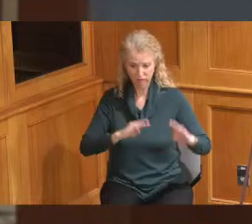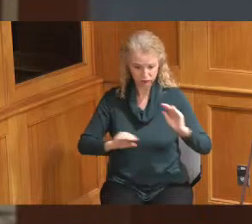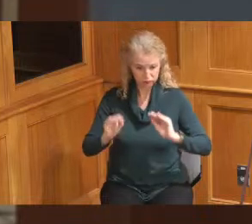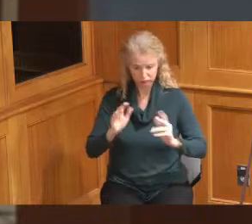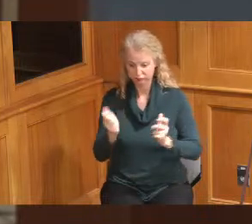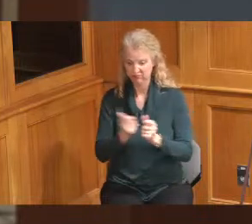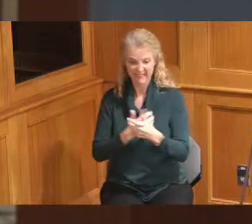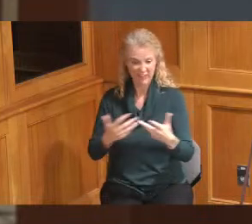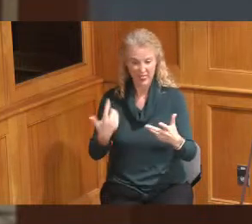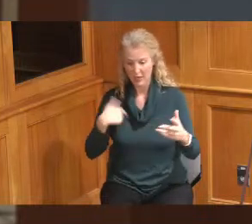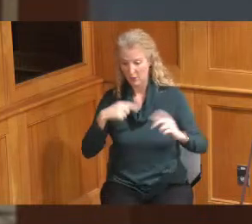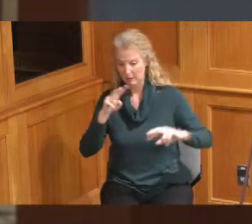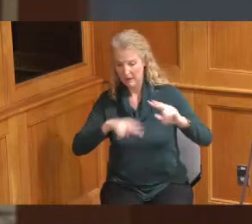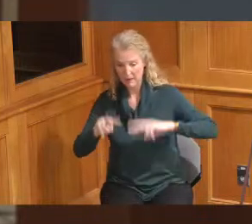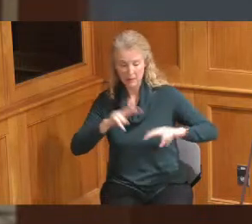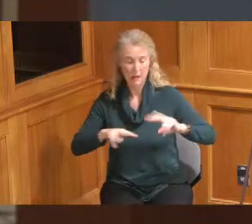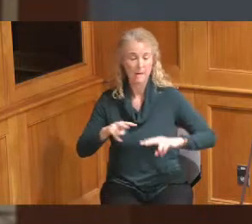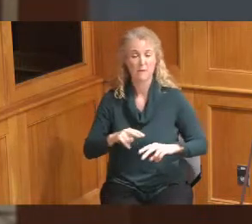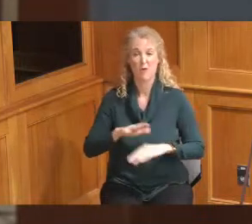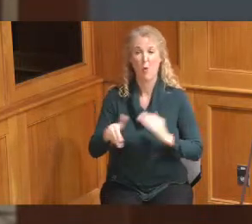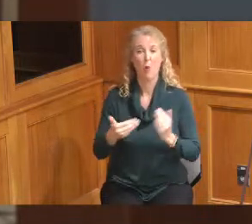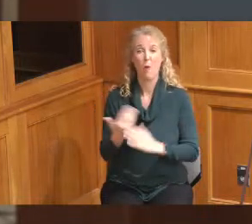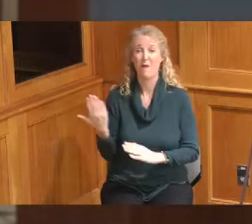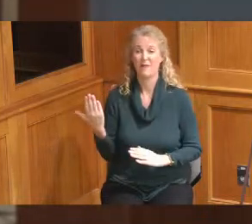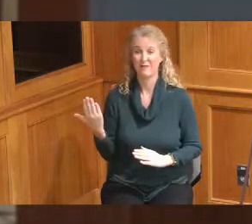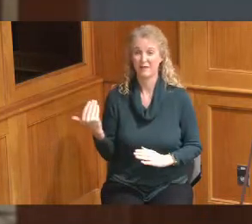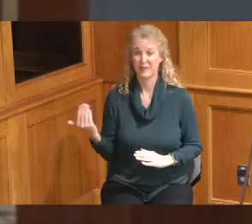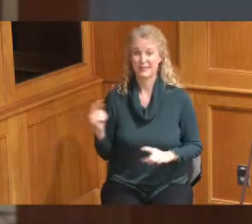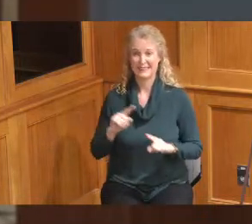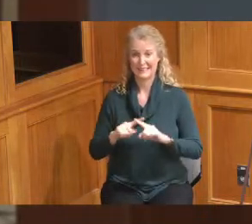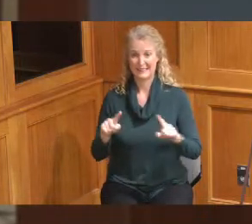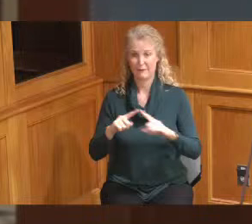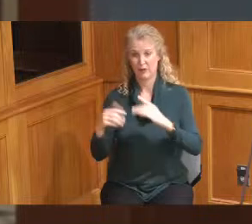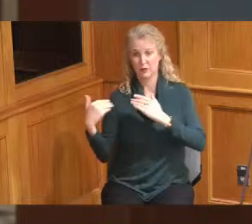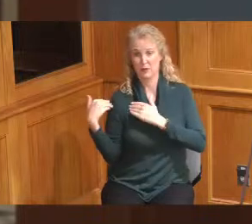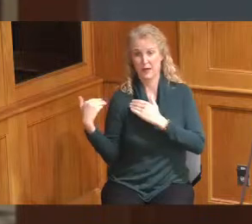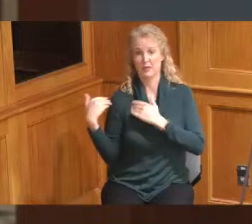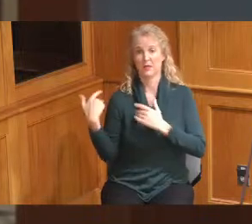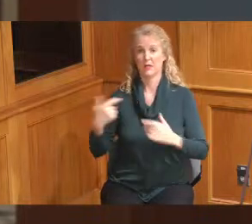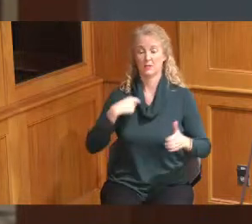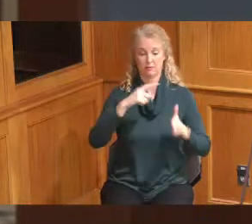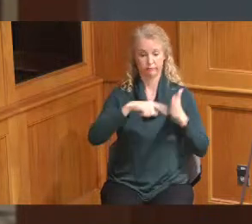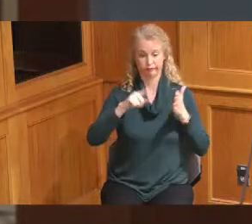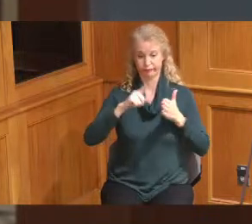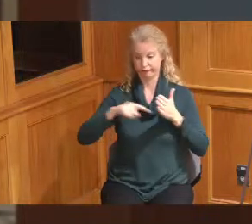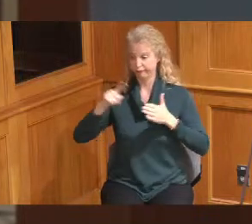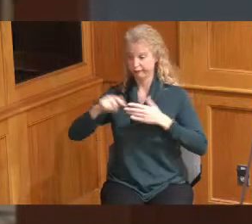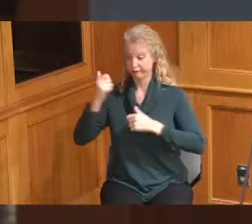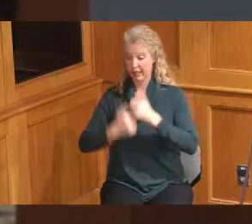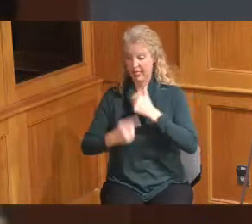15 emergency support functions to make sure that everybody is in agreement with how they will help